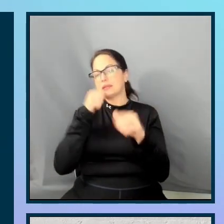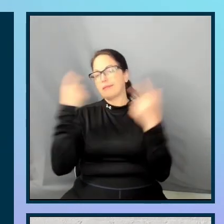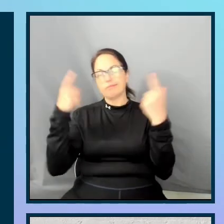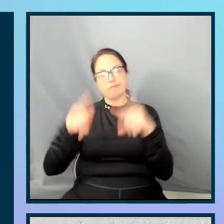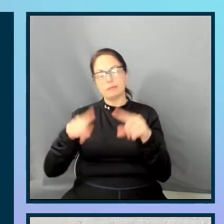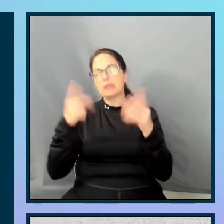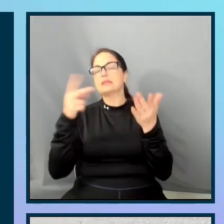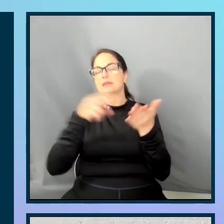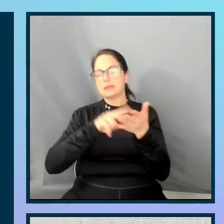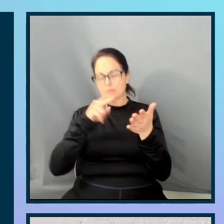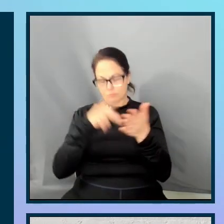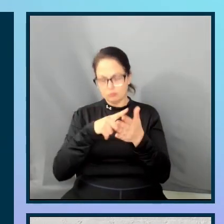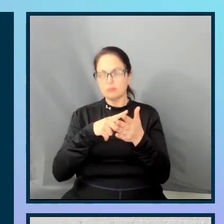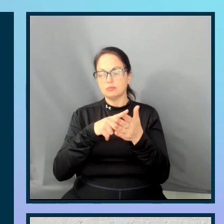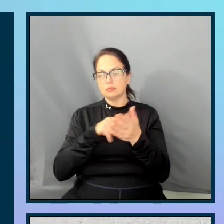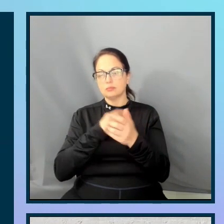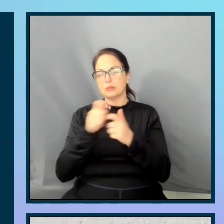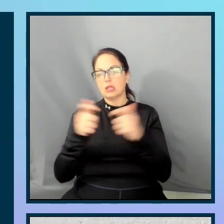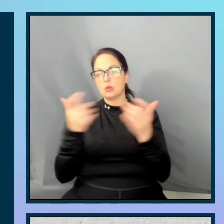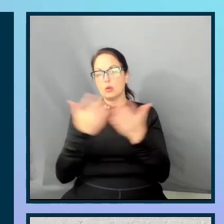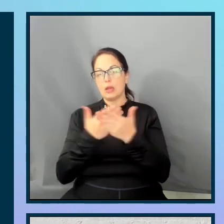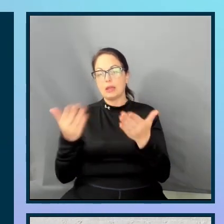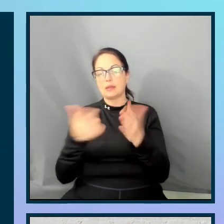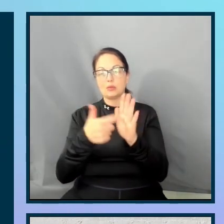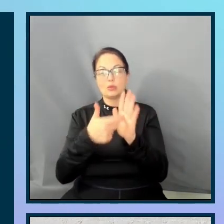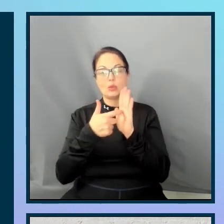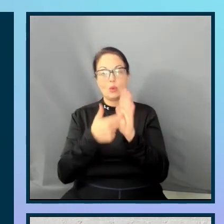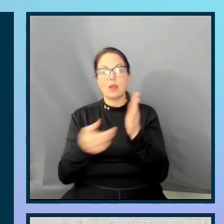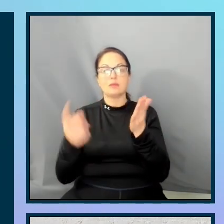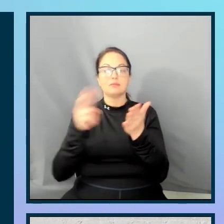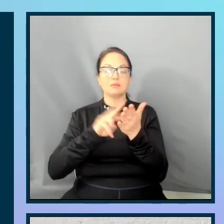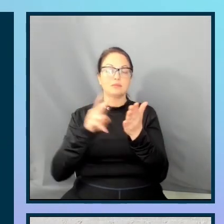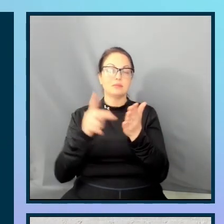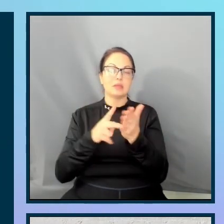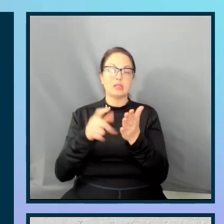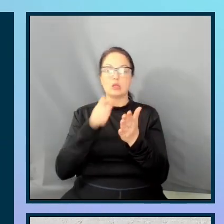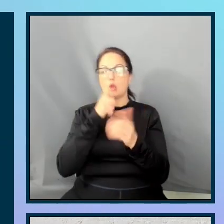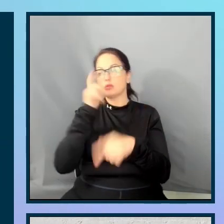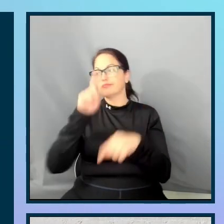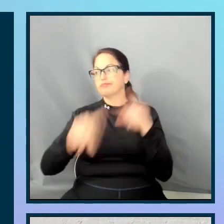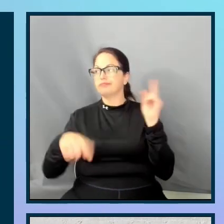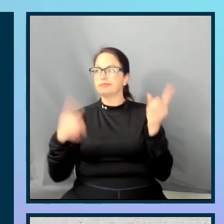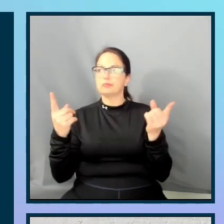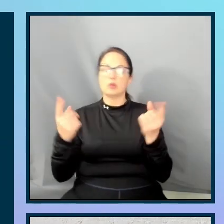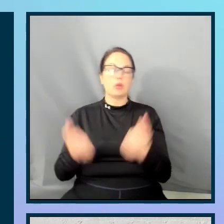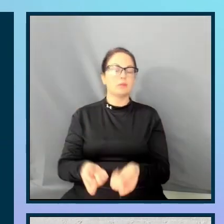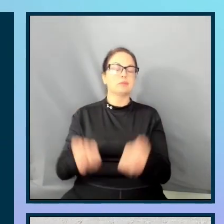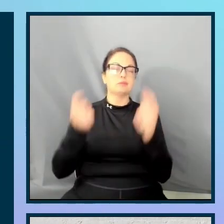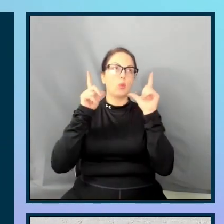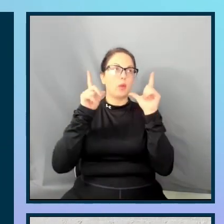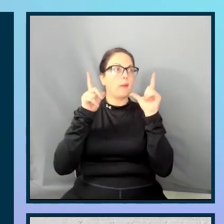In fact, many great things require intention, you don't just randomly wake up one morning on the moon,